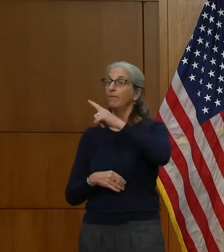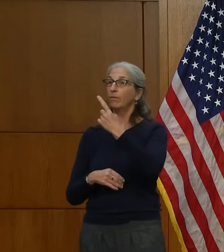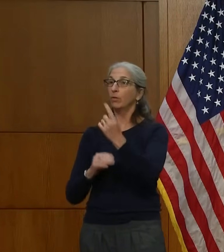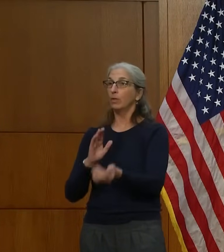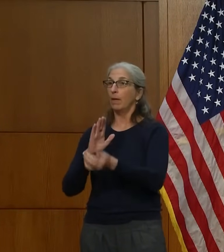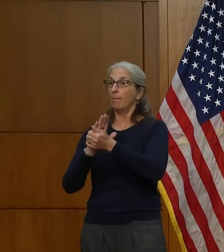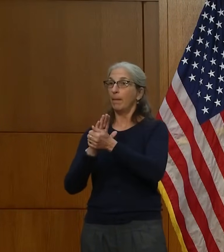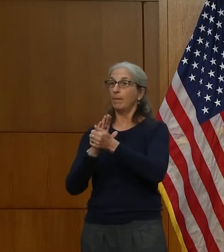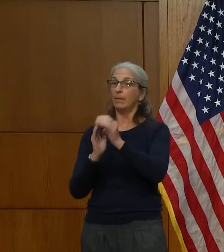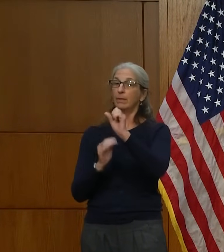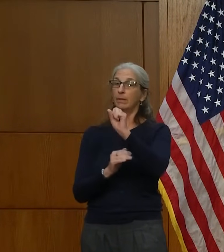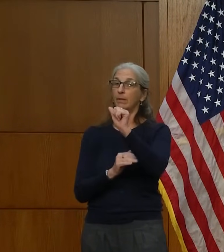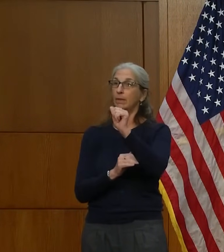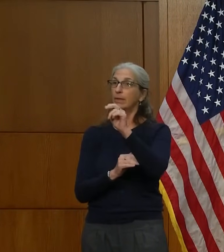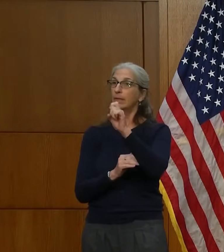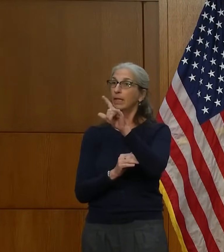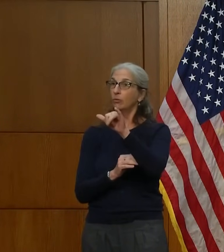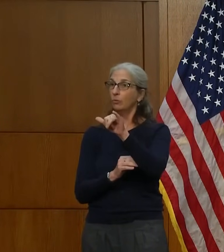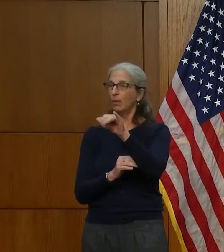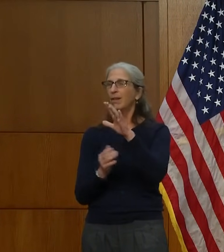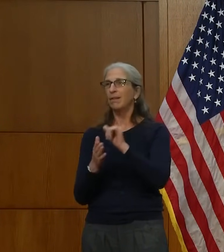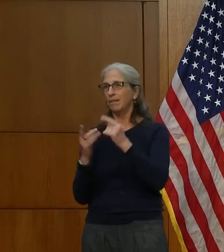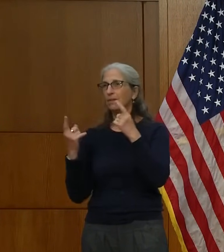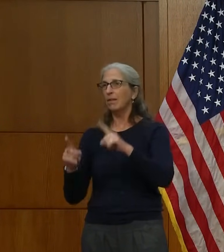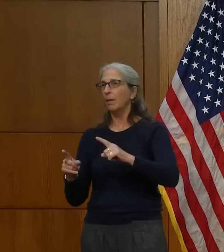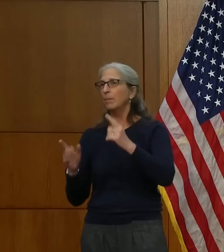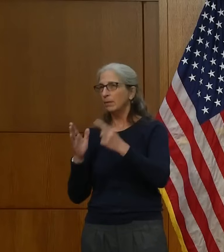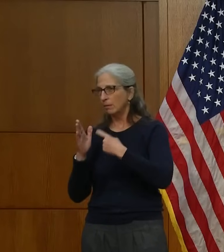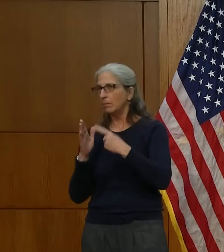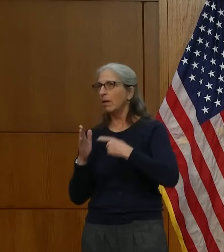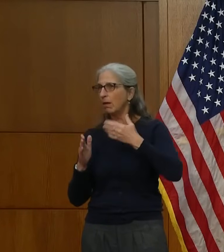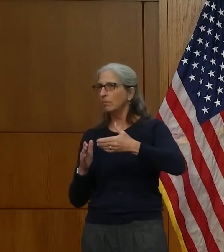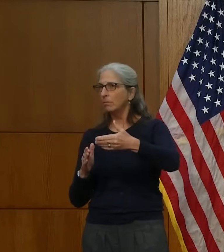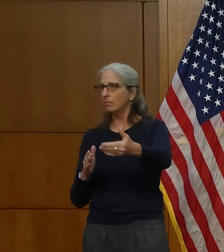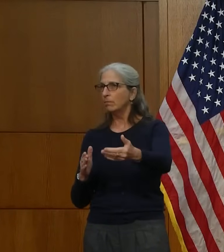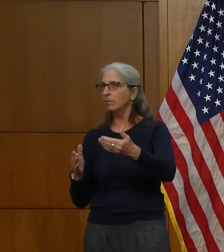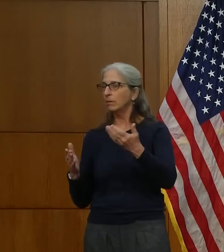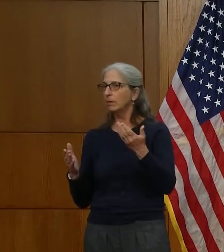COUNTY FIRST AMENDMENT SANCTUARY COUNTY IF YOU WILL. OF COURSE, AS YOU KNOW, THIS